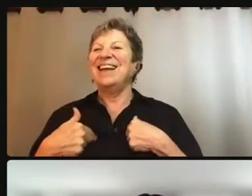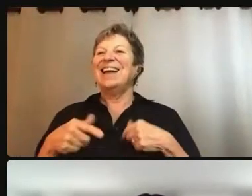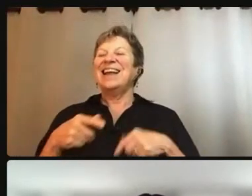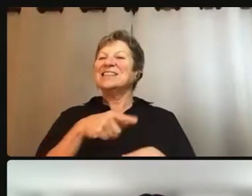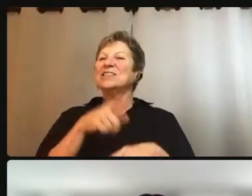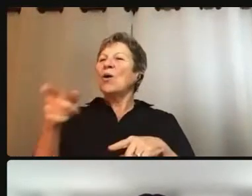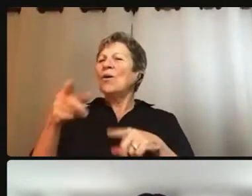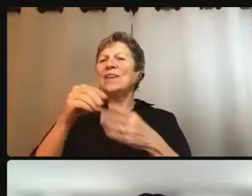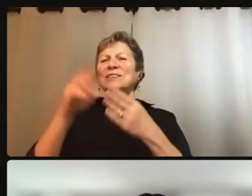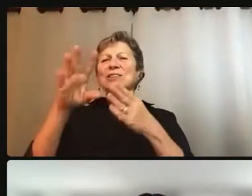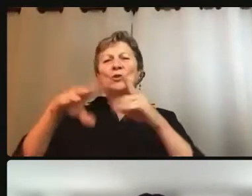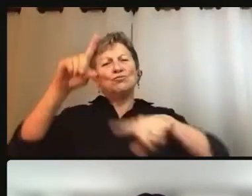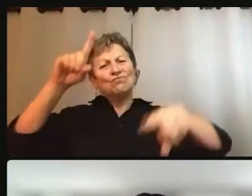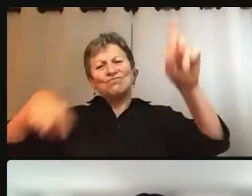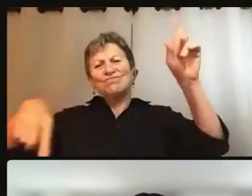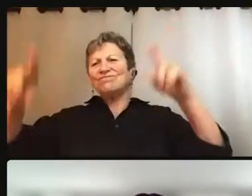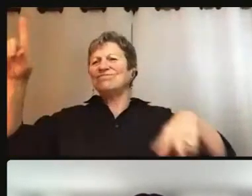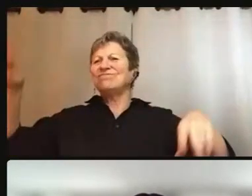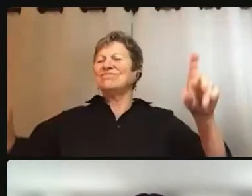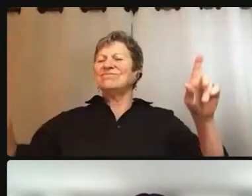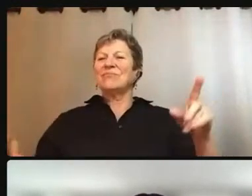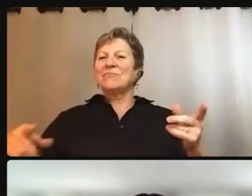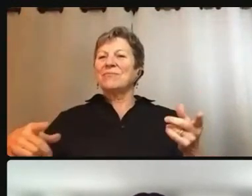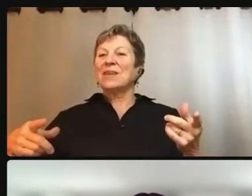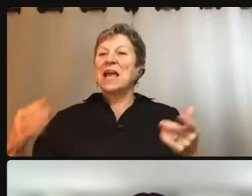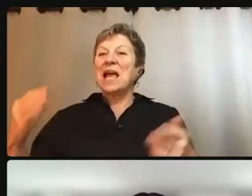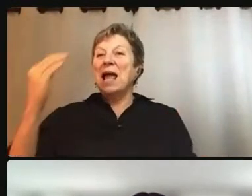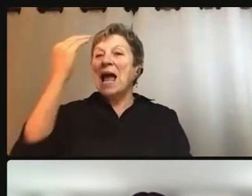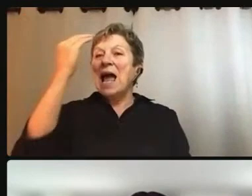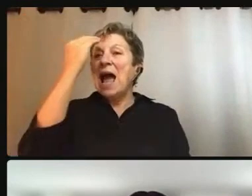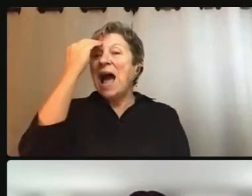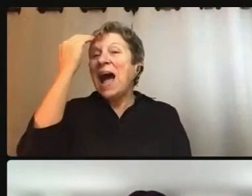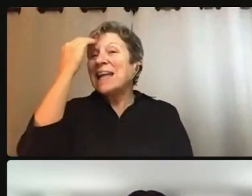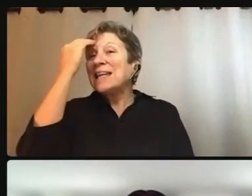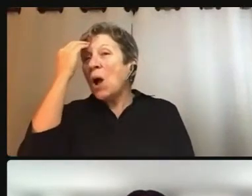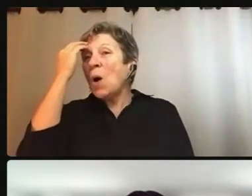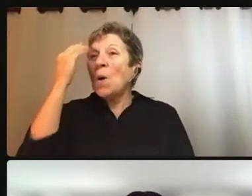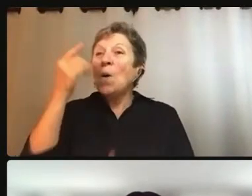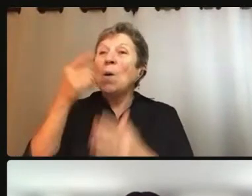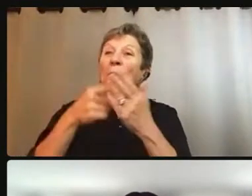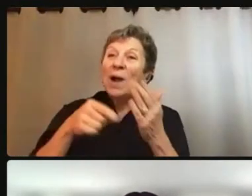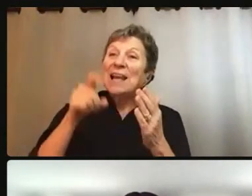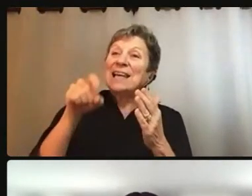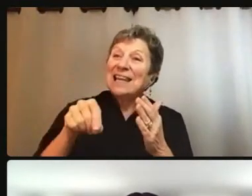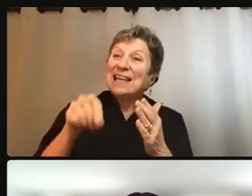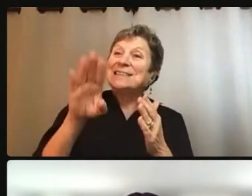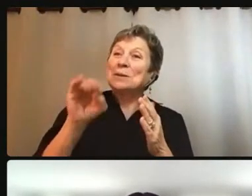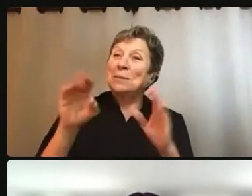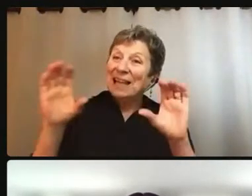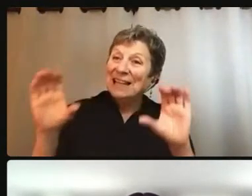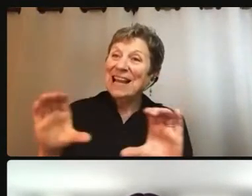SO I'M VERY LOYAL PERSON IN THAT SENSE AND THOSE KIDS AT A